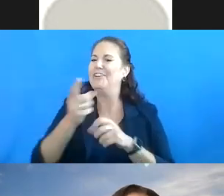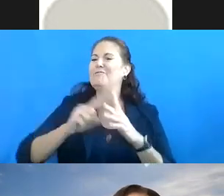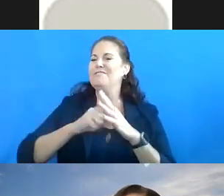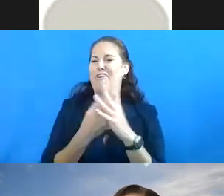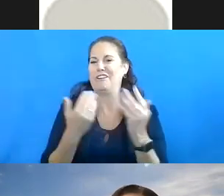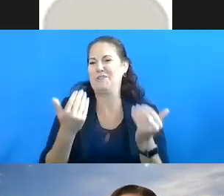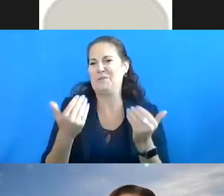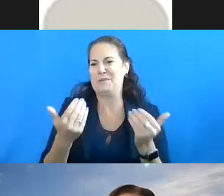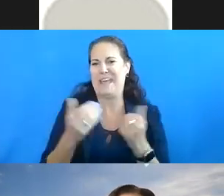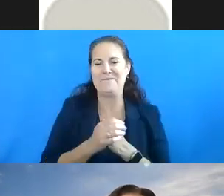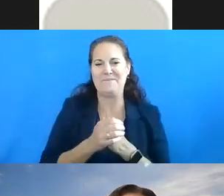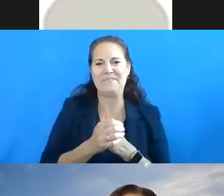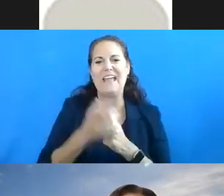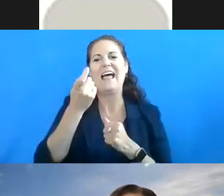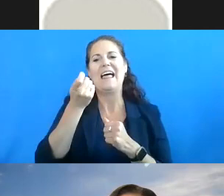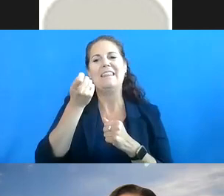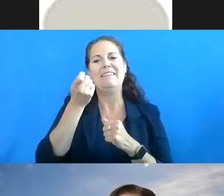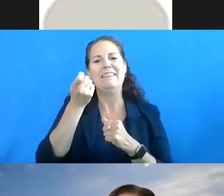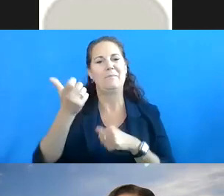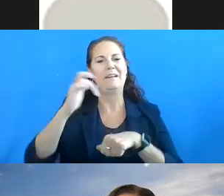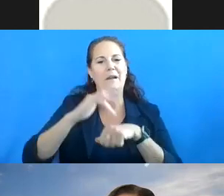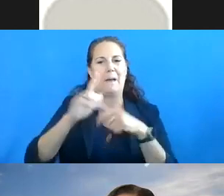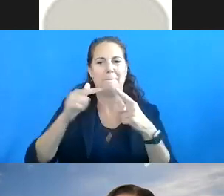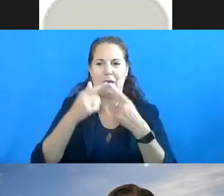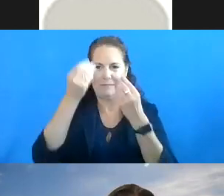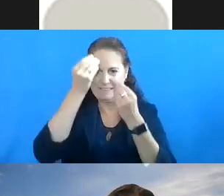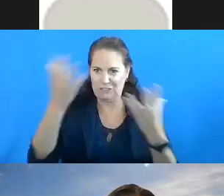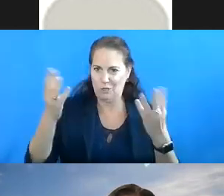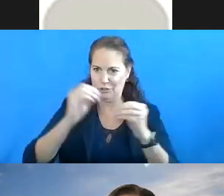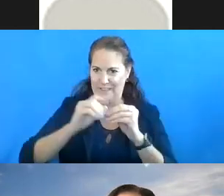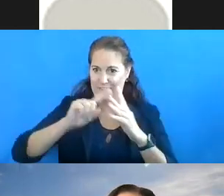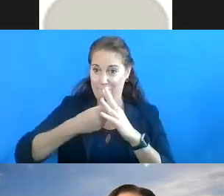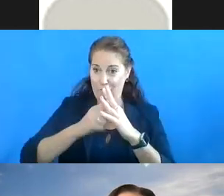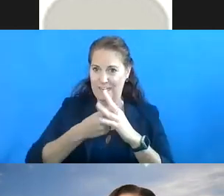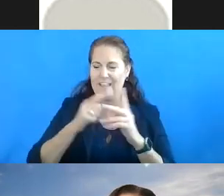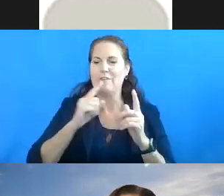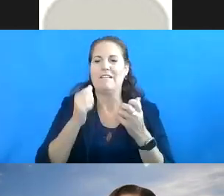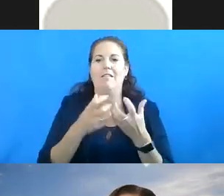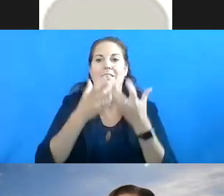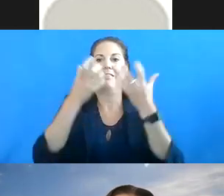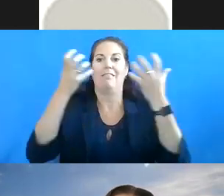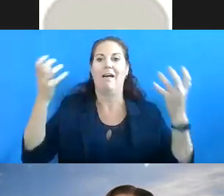and a little bit of disclosure upfront here. There's a lot of information in this slide deck,